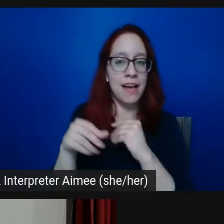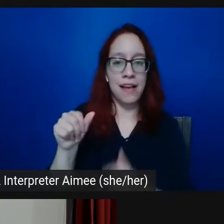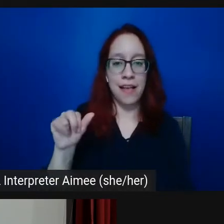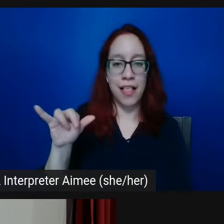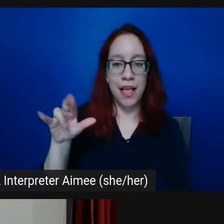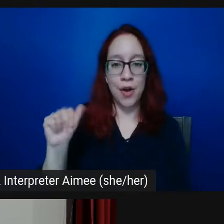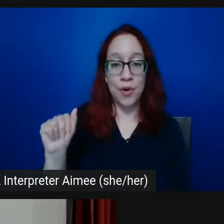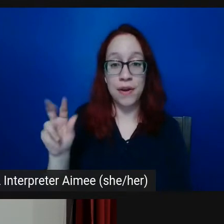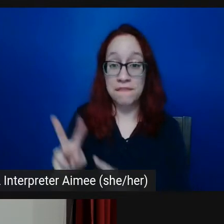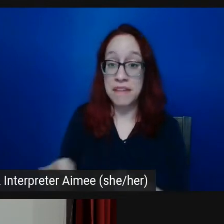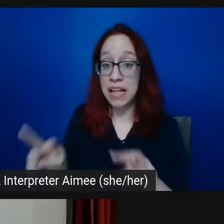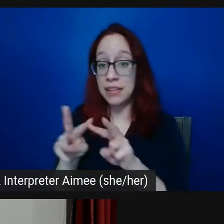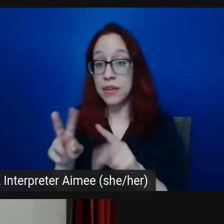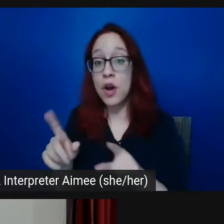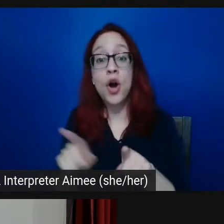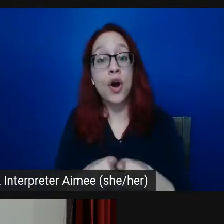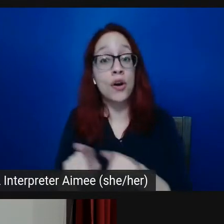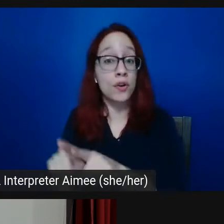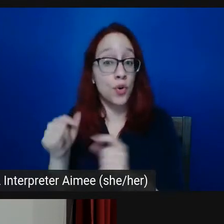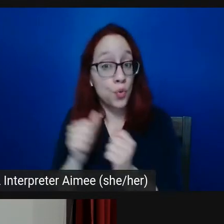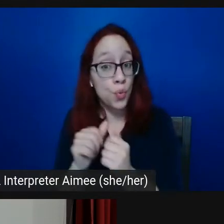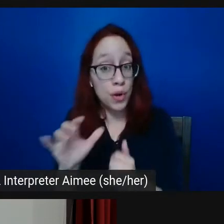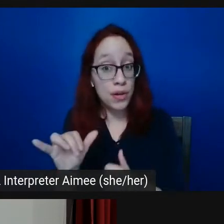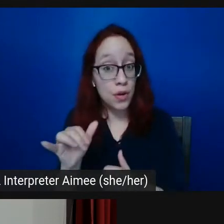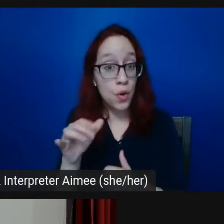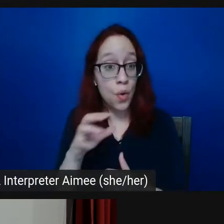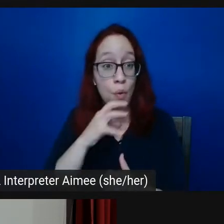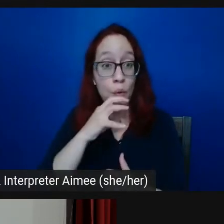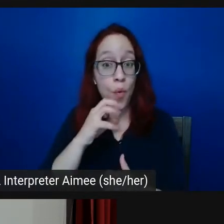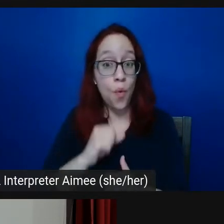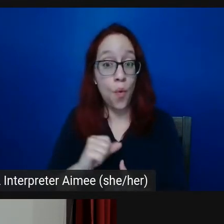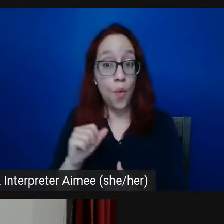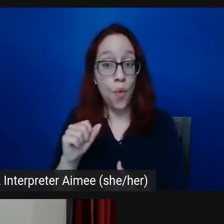Also, in the case of the old wave way of doing an accordion,